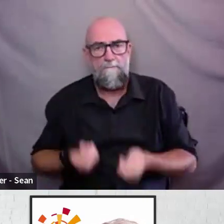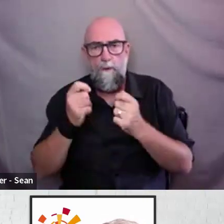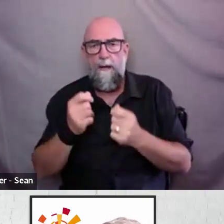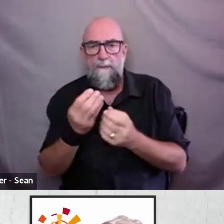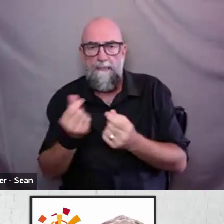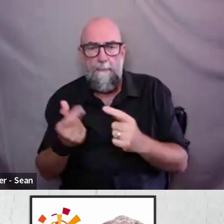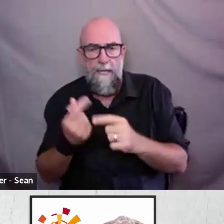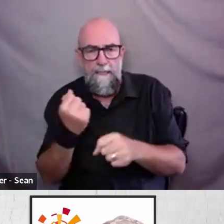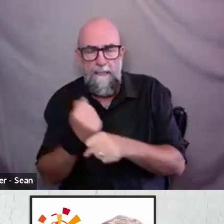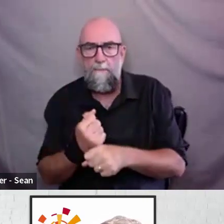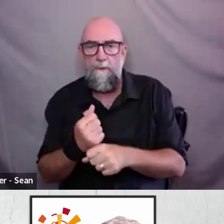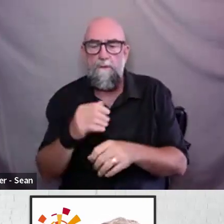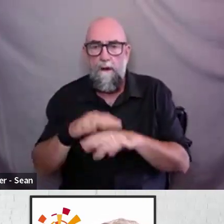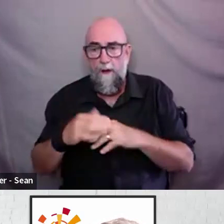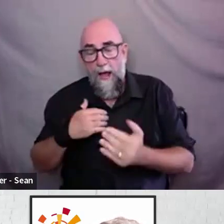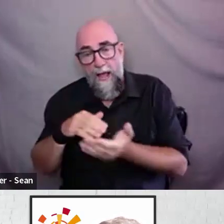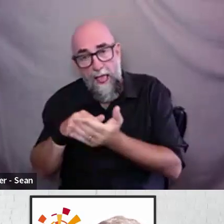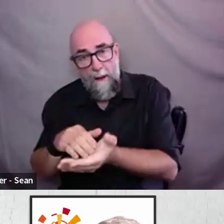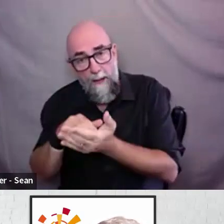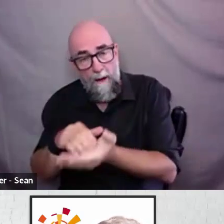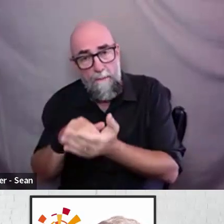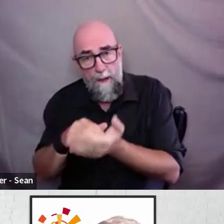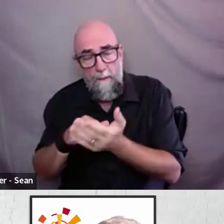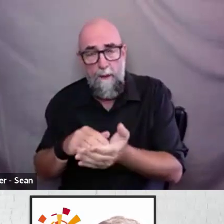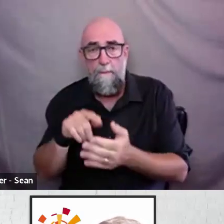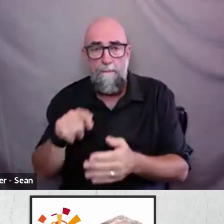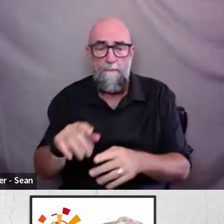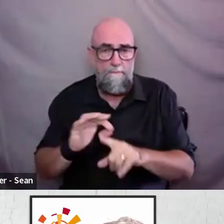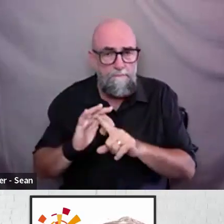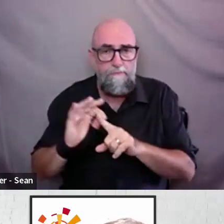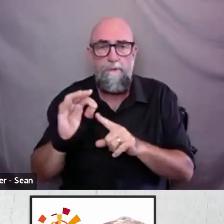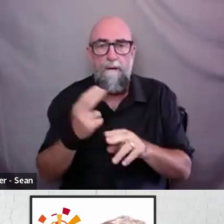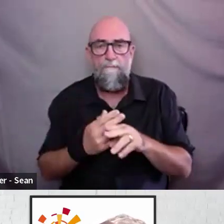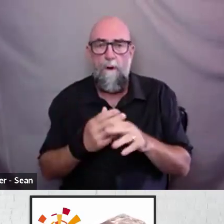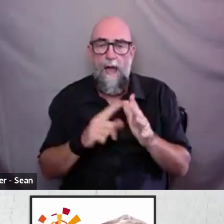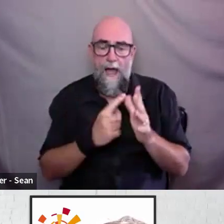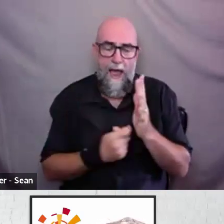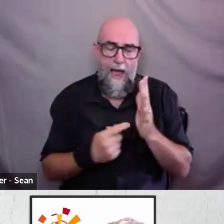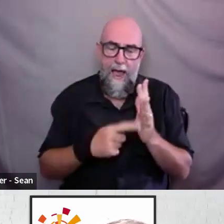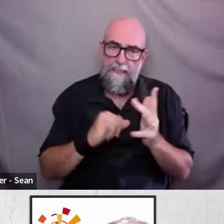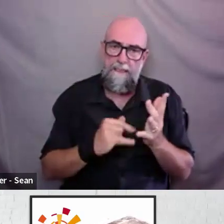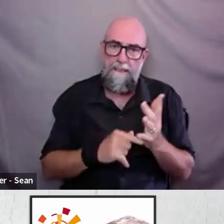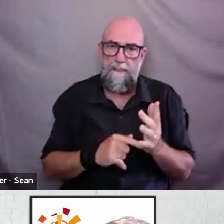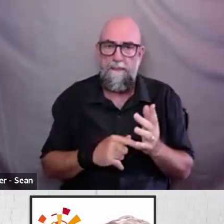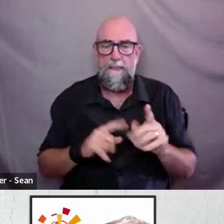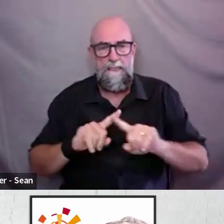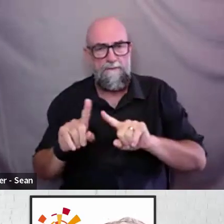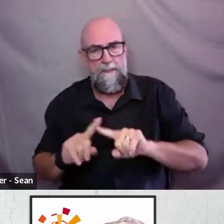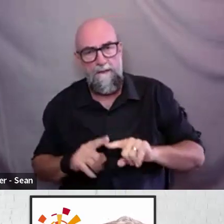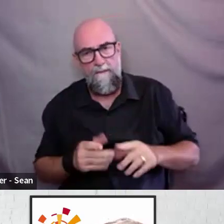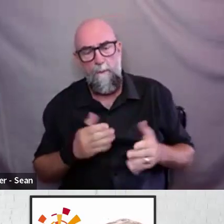The other First Nations artist I am working with, Henrietta Baird has a new project has been working on PLANT A PROMISE